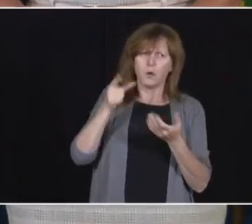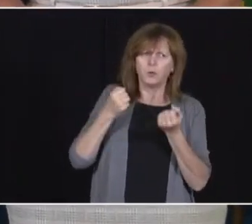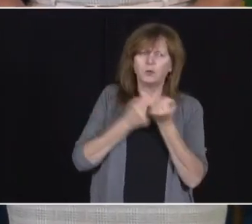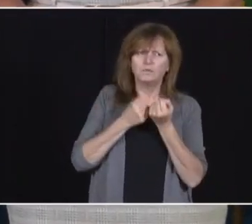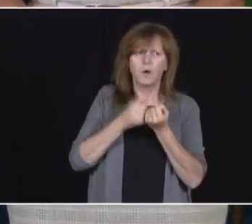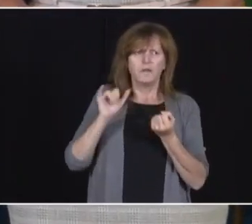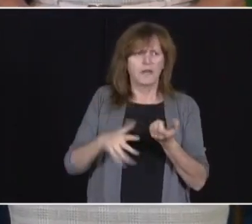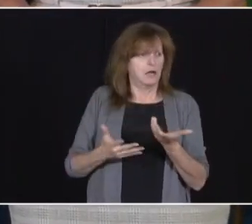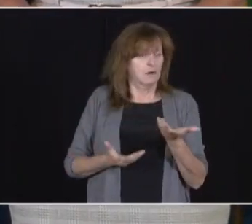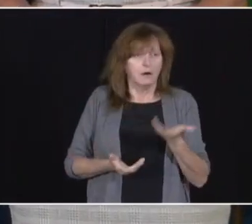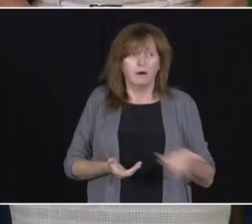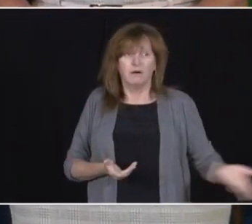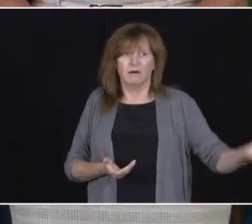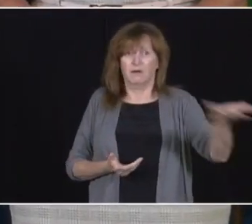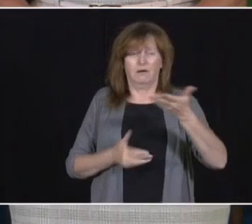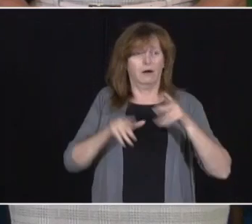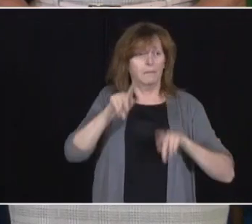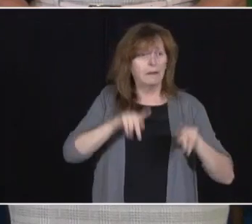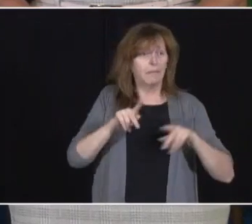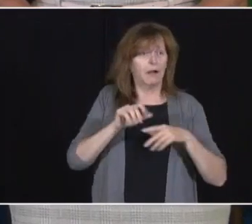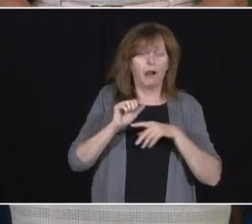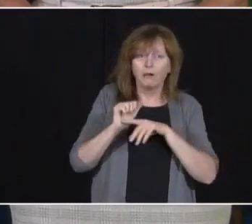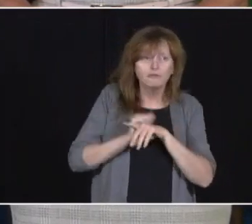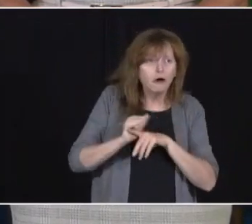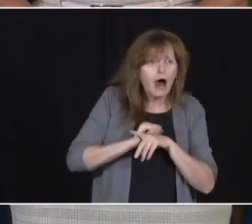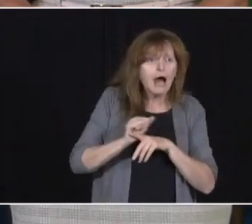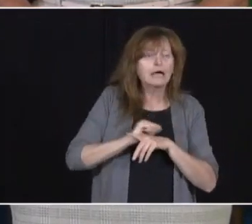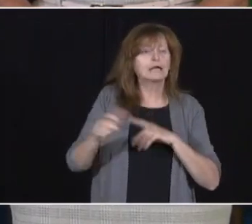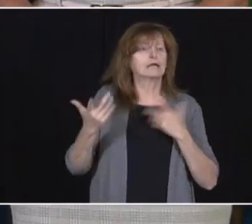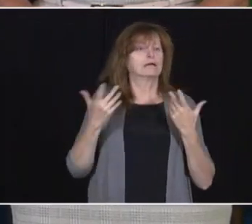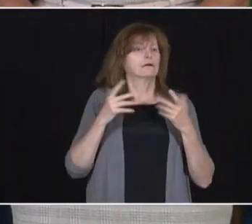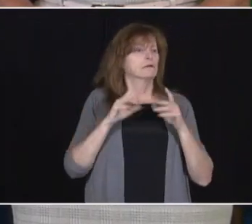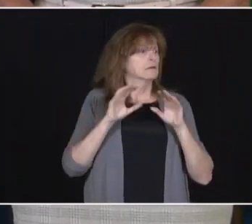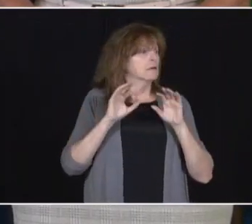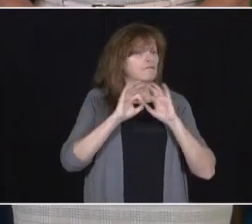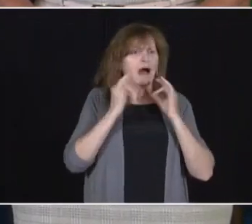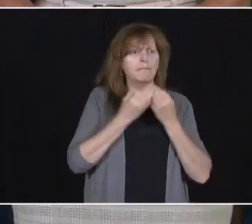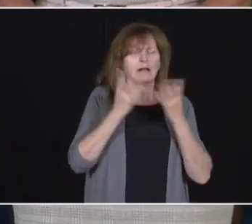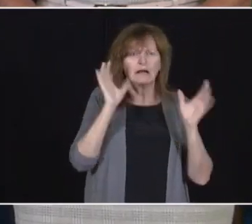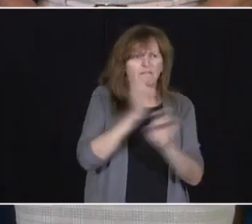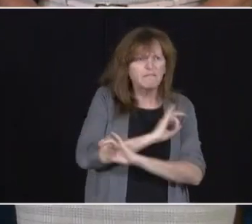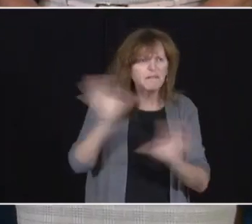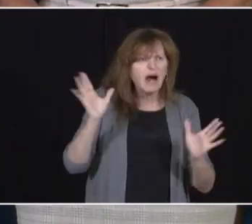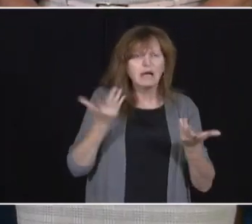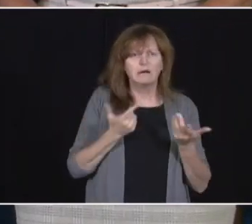Specifically train people to do with homelessness, addiction, should they be tasked with responding to their calls?